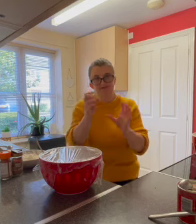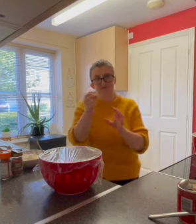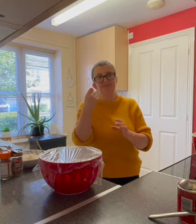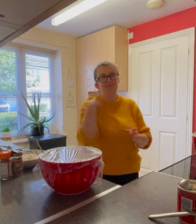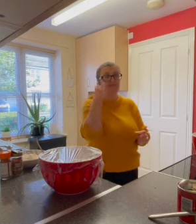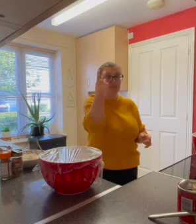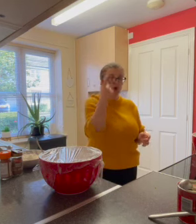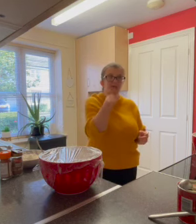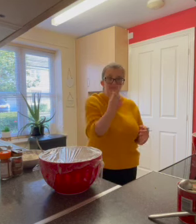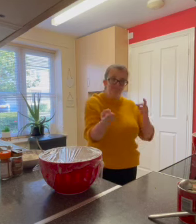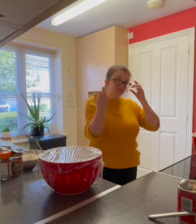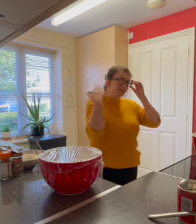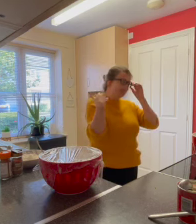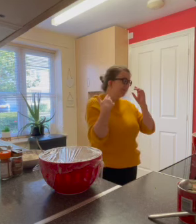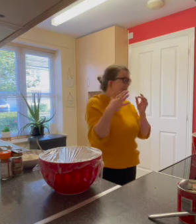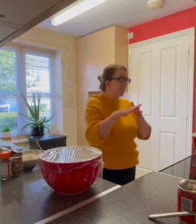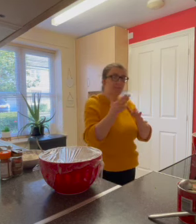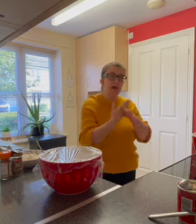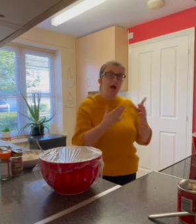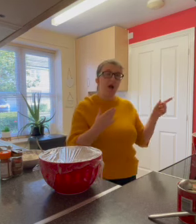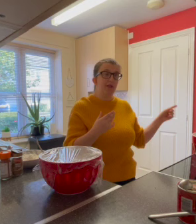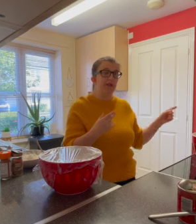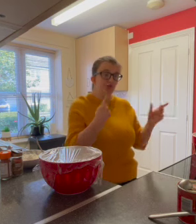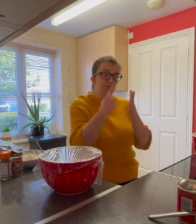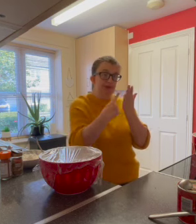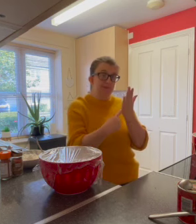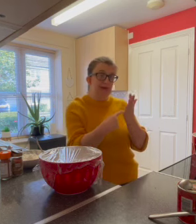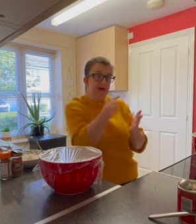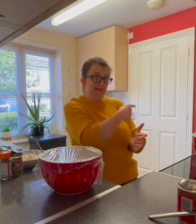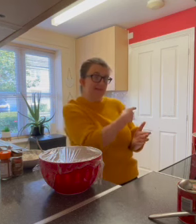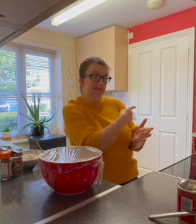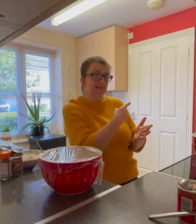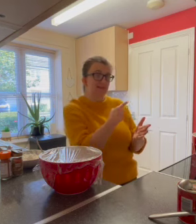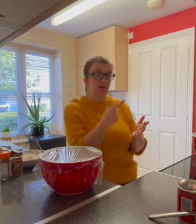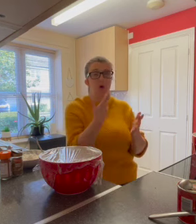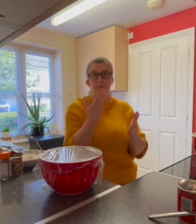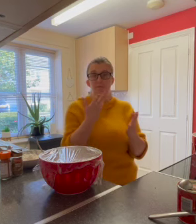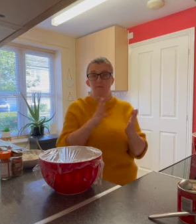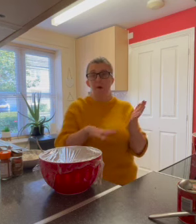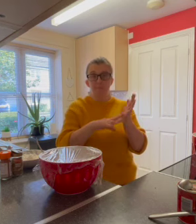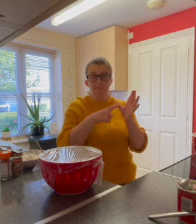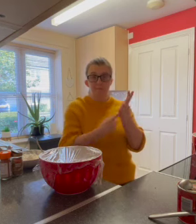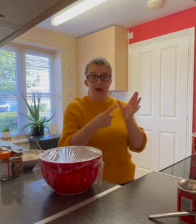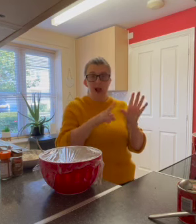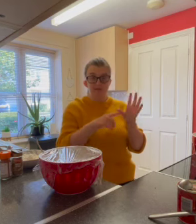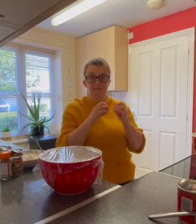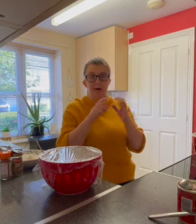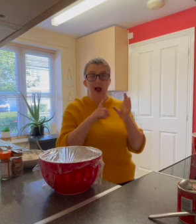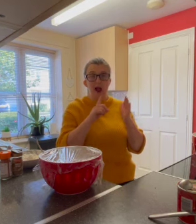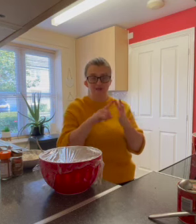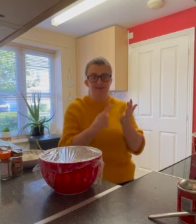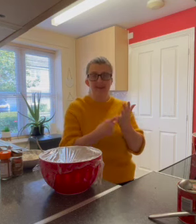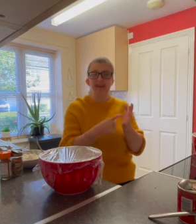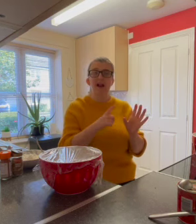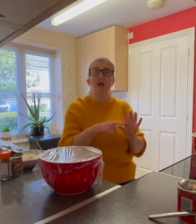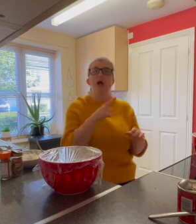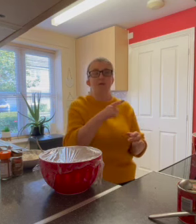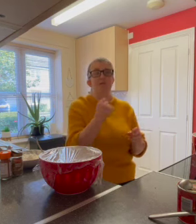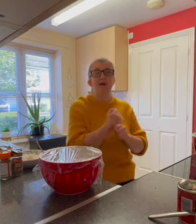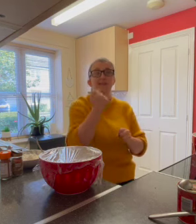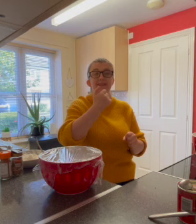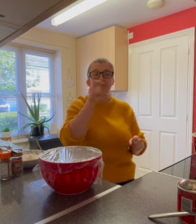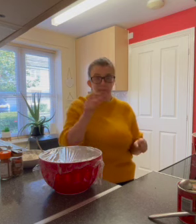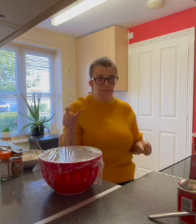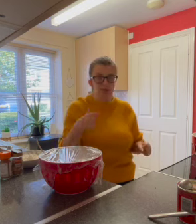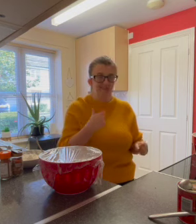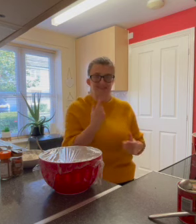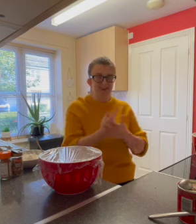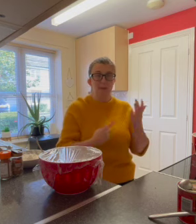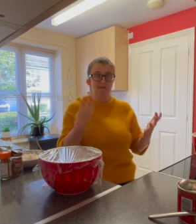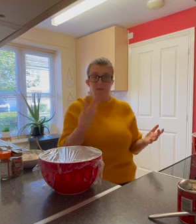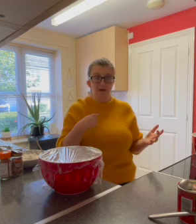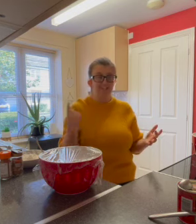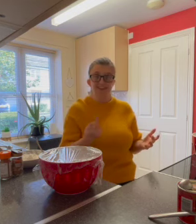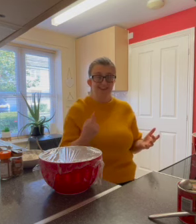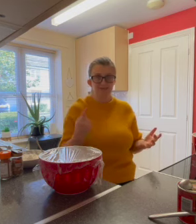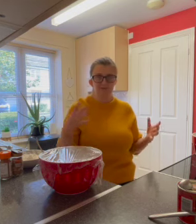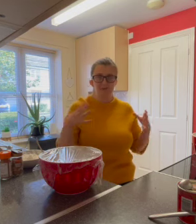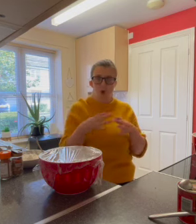Hang on as forgot to mention something, as Mary Berry's recipe are made for 16 people but it only 4 of us, yeah it's small family.